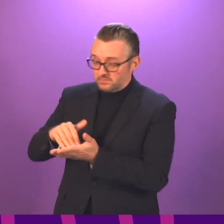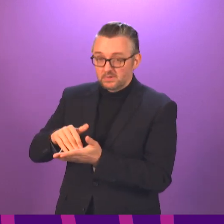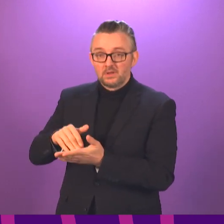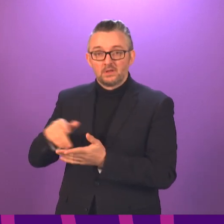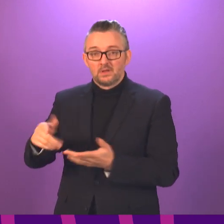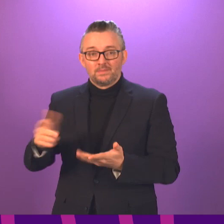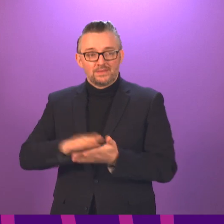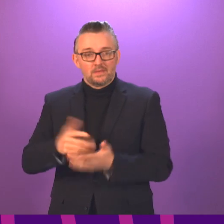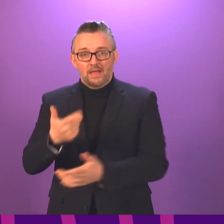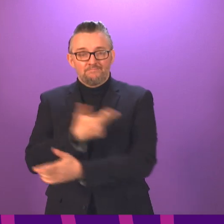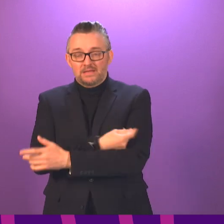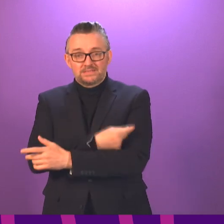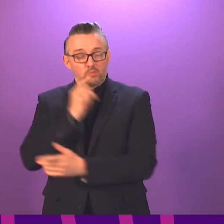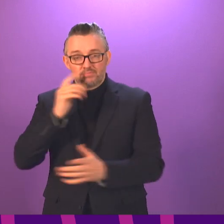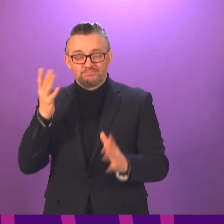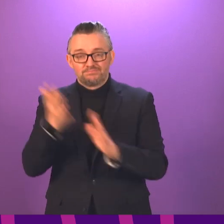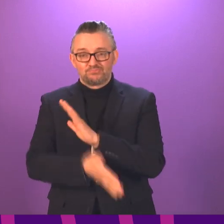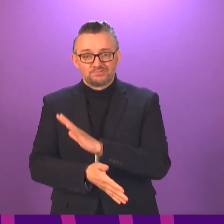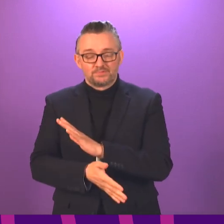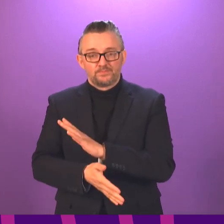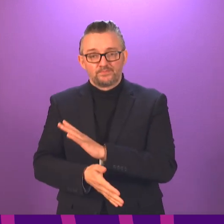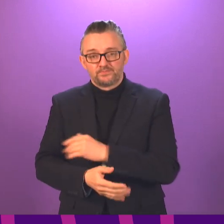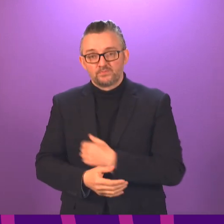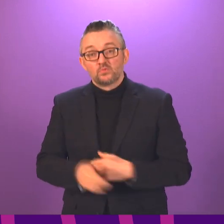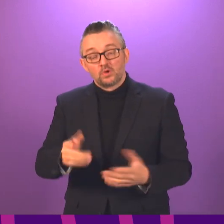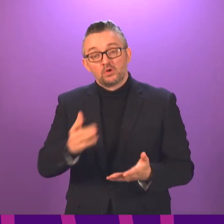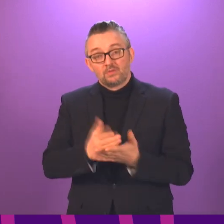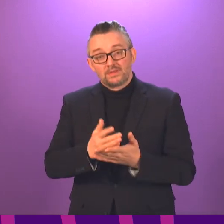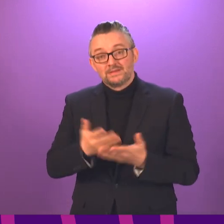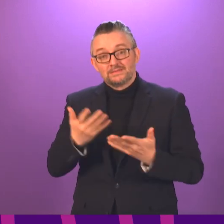vaccine and all the good work that everybody has been doing. Quarantine is there for a